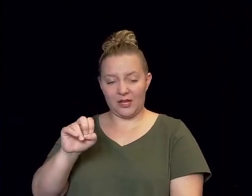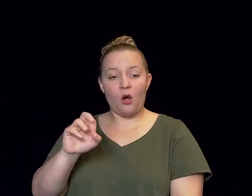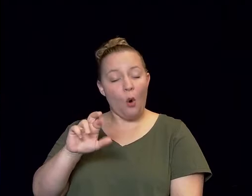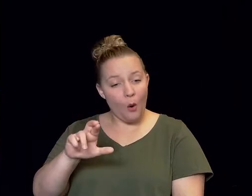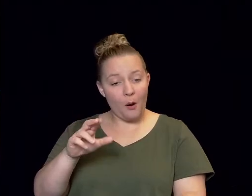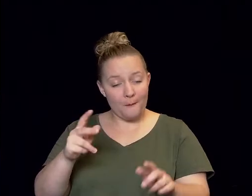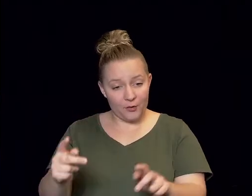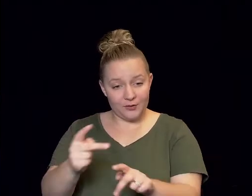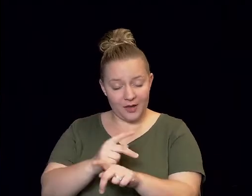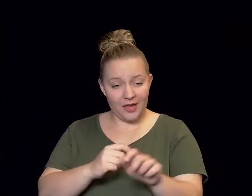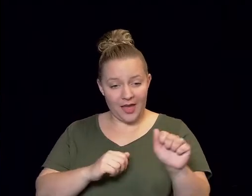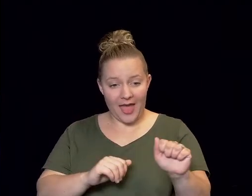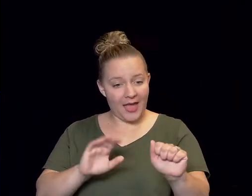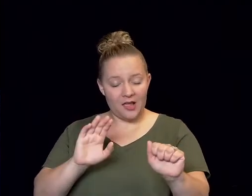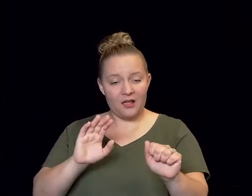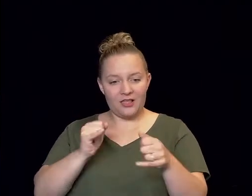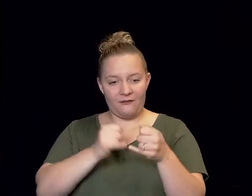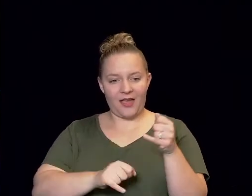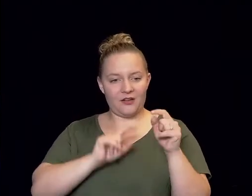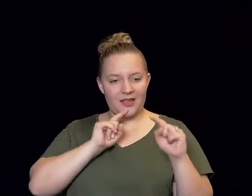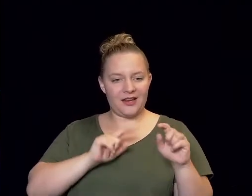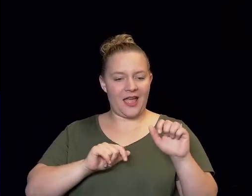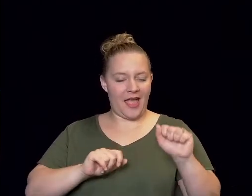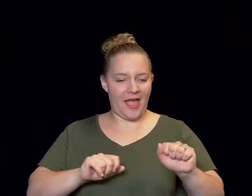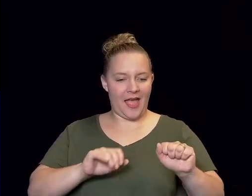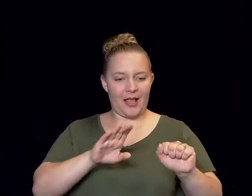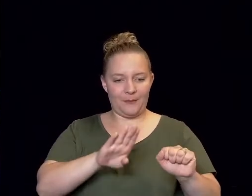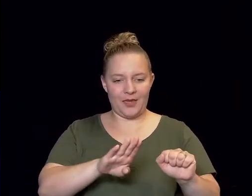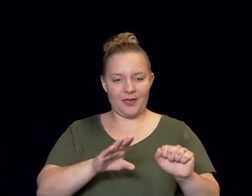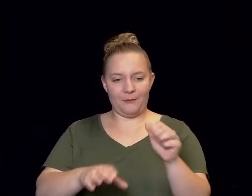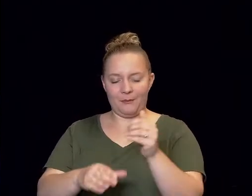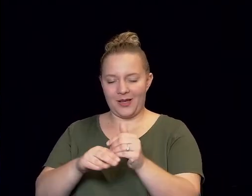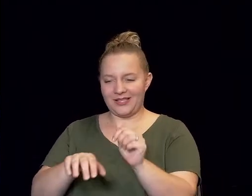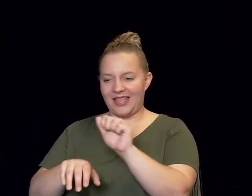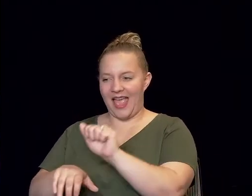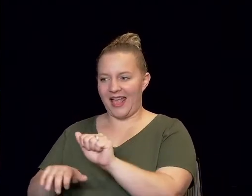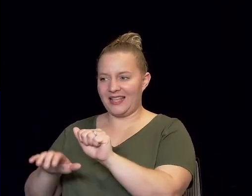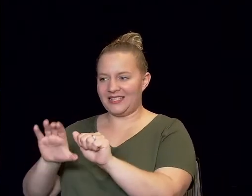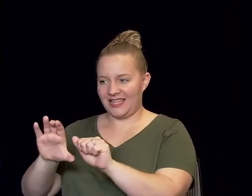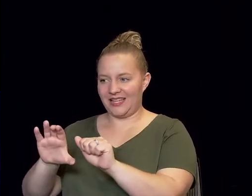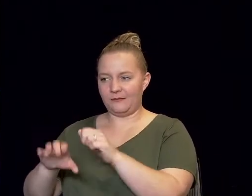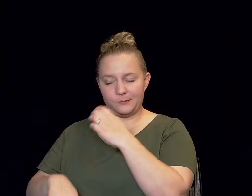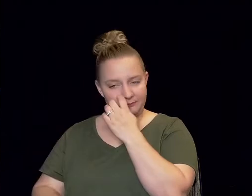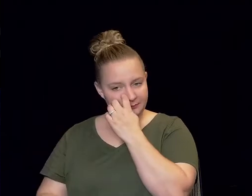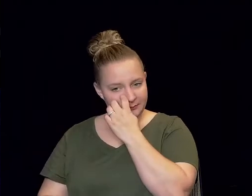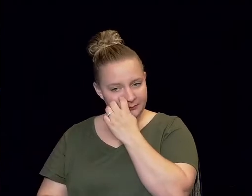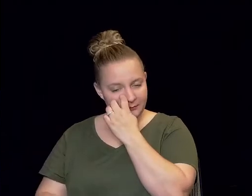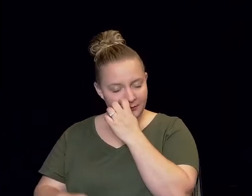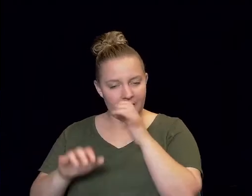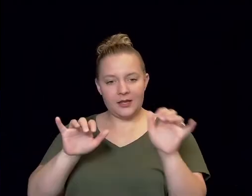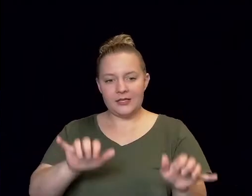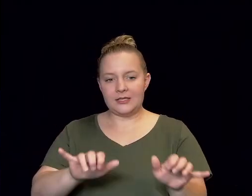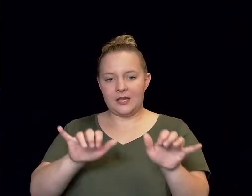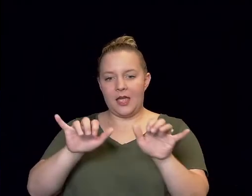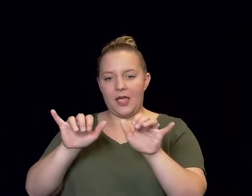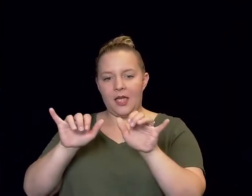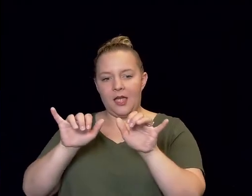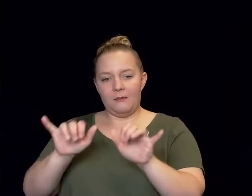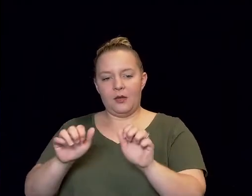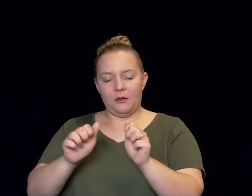end up with this final answer of ab + ac. Same thing with the other symbols. I see the number a on